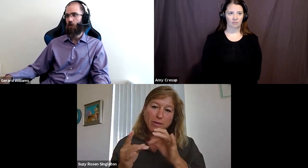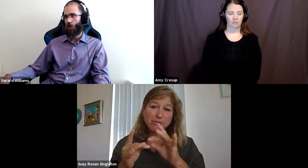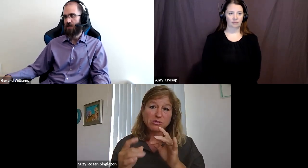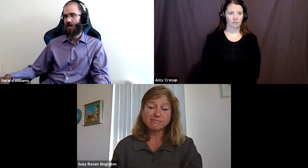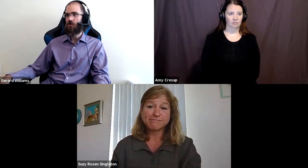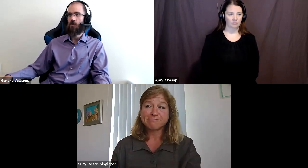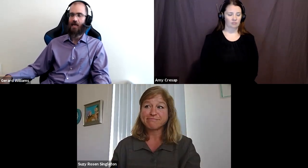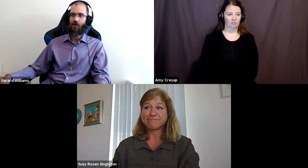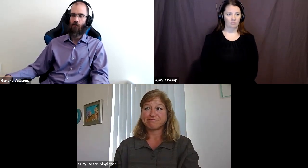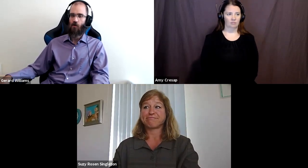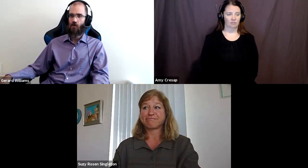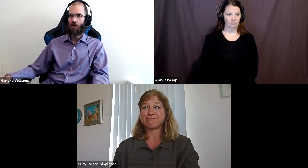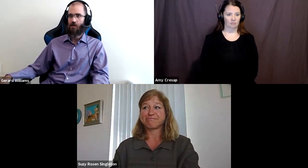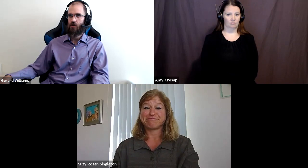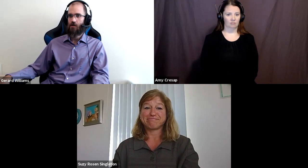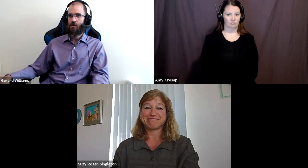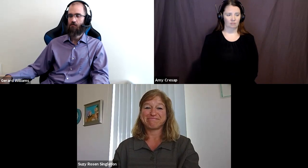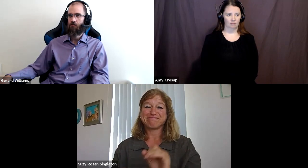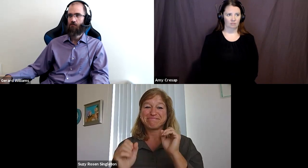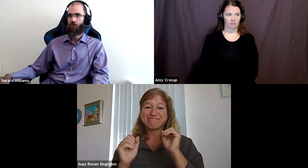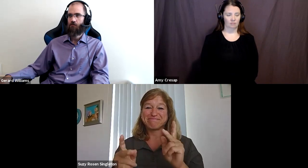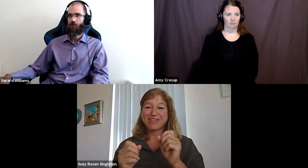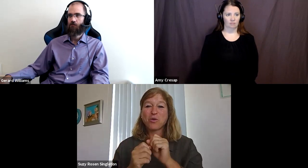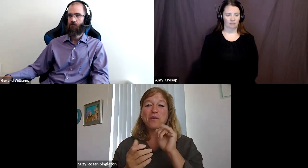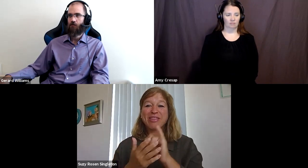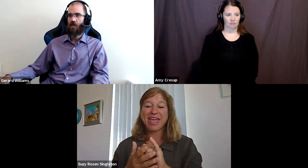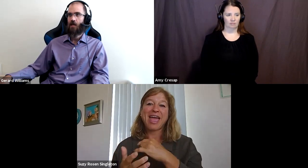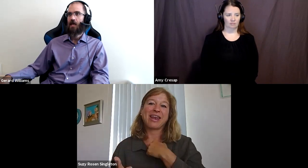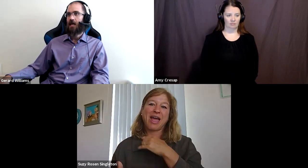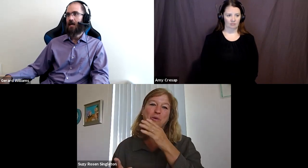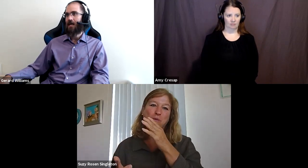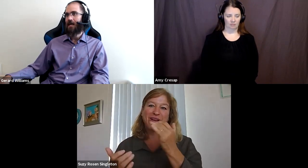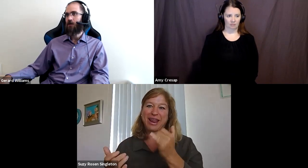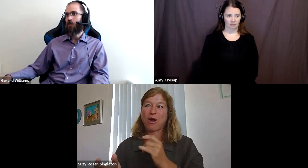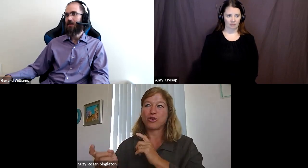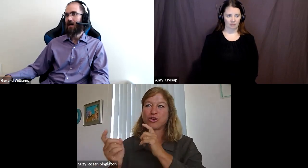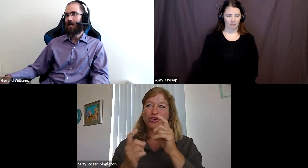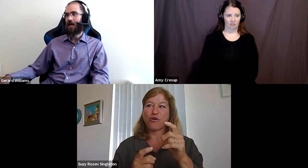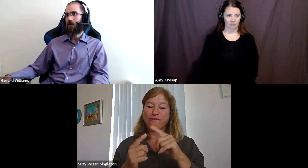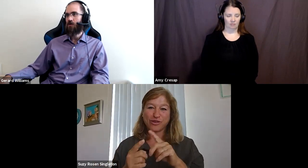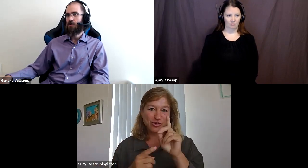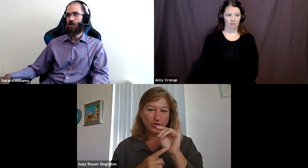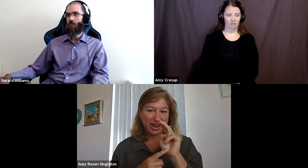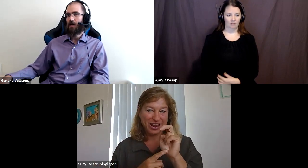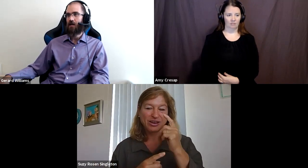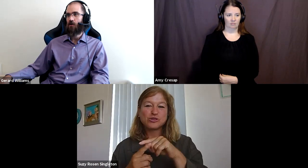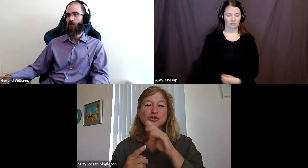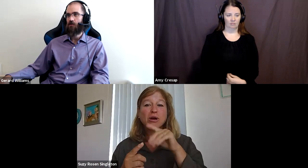more time to look at and review those messages. And with that I will turn it back over to